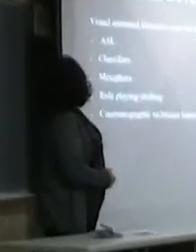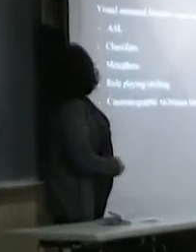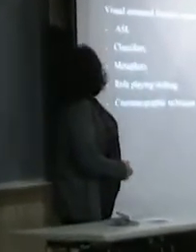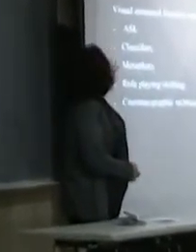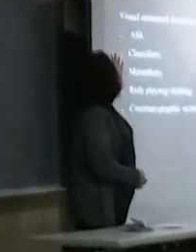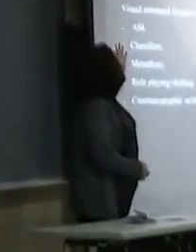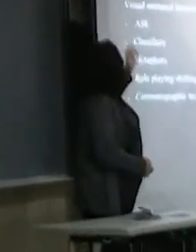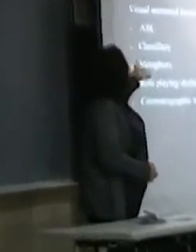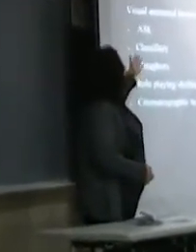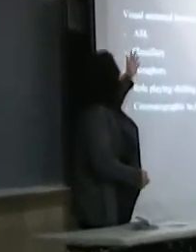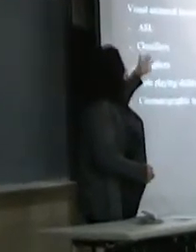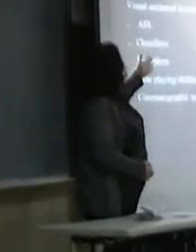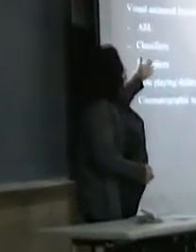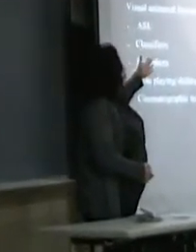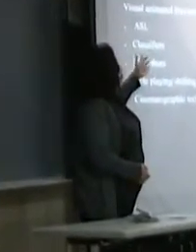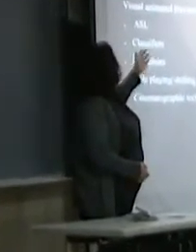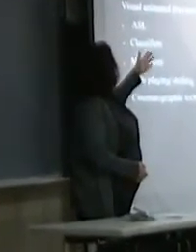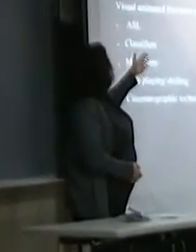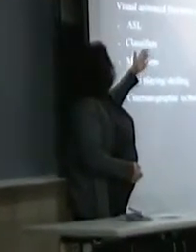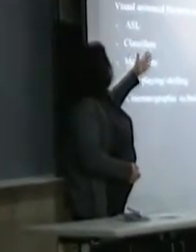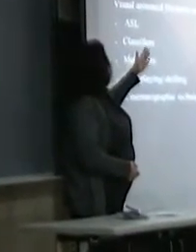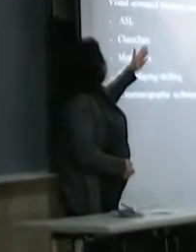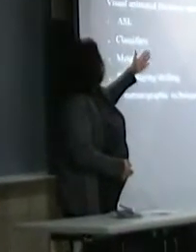Visual animated literature on the hands face and body